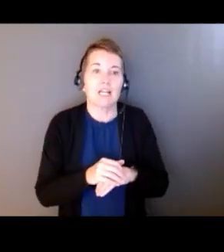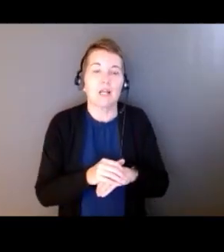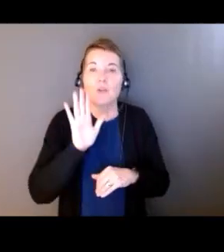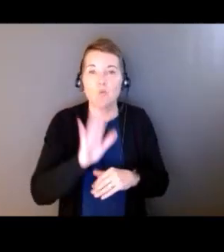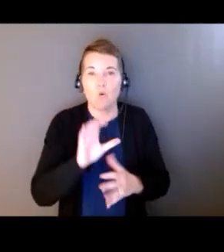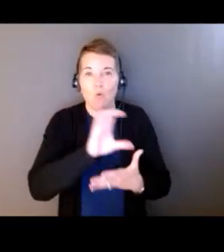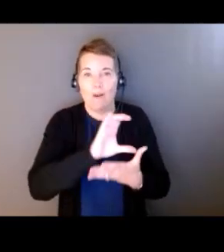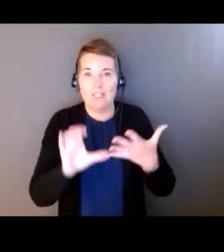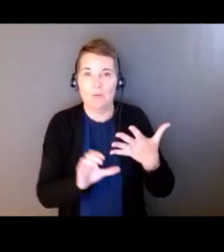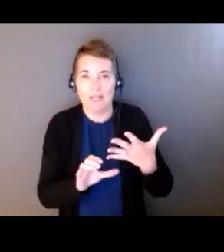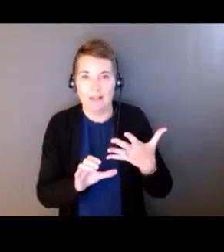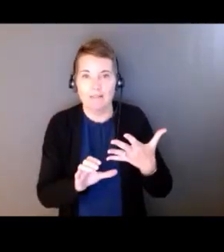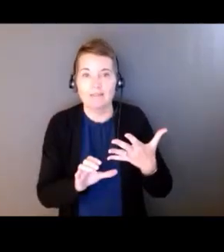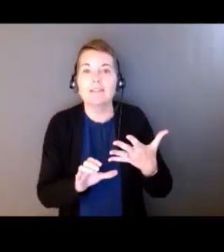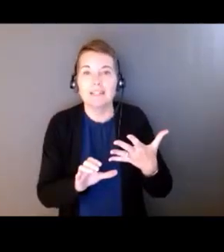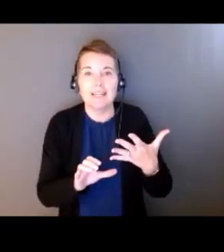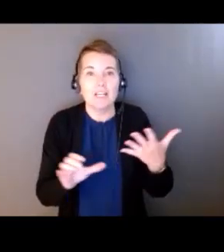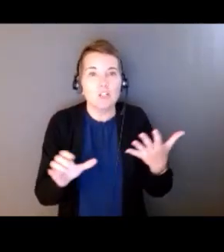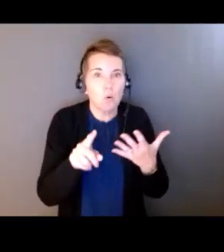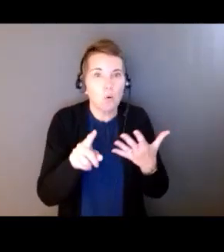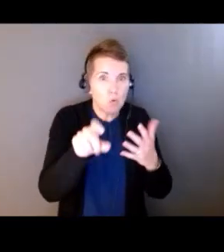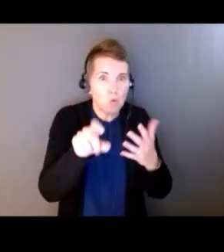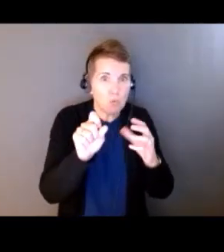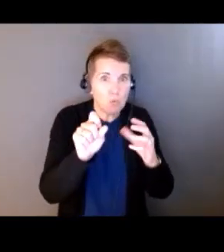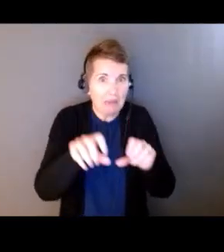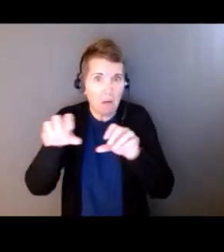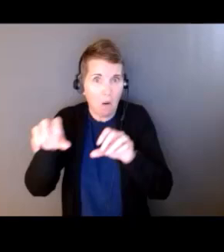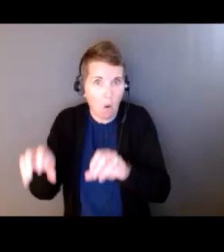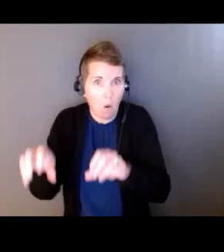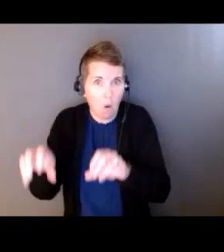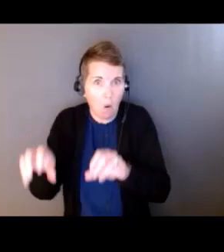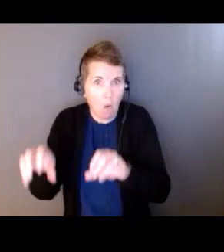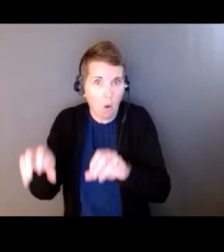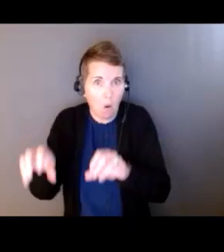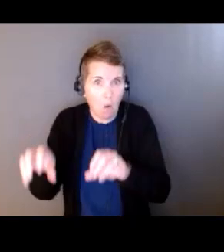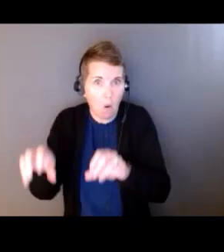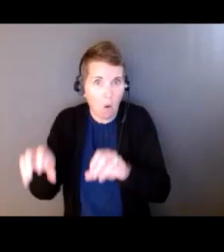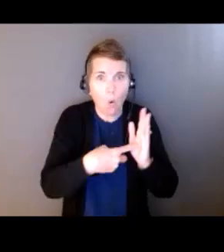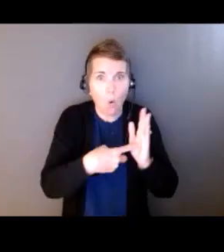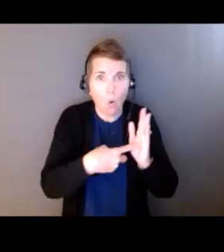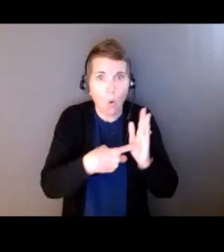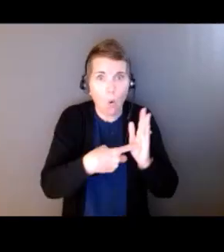So that might point to their capacity to take on these proposed activities.